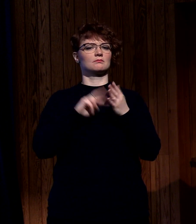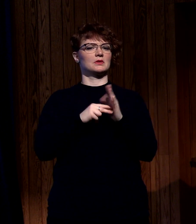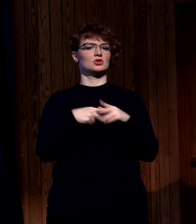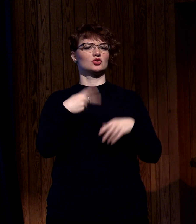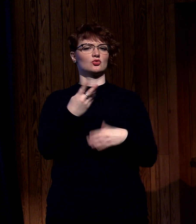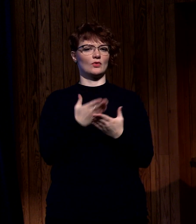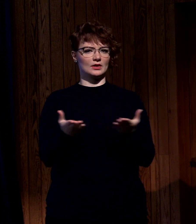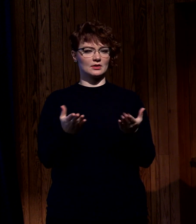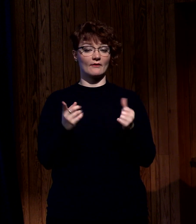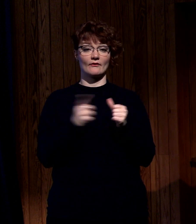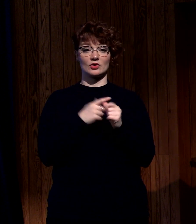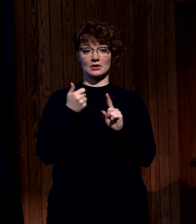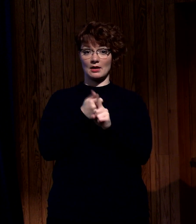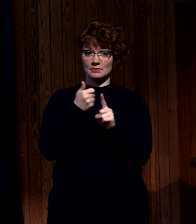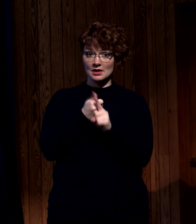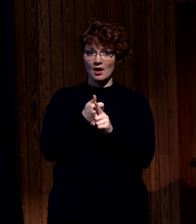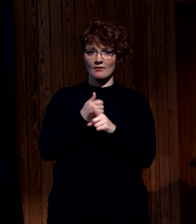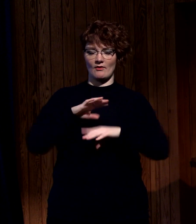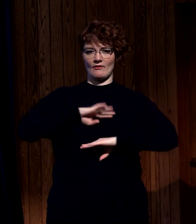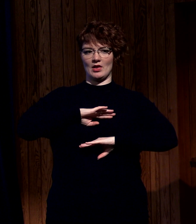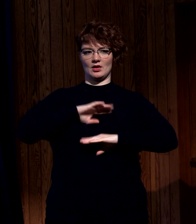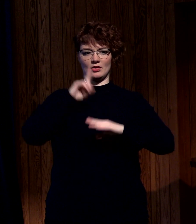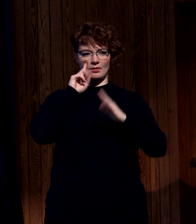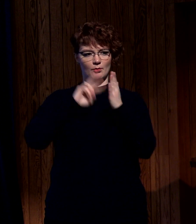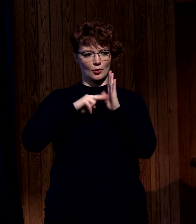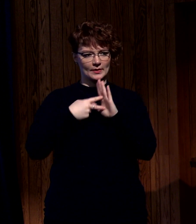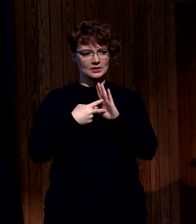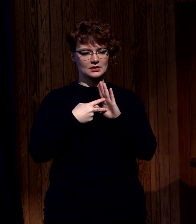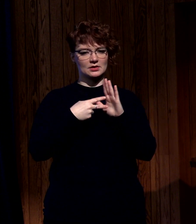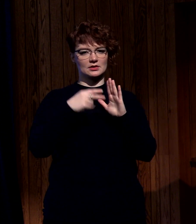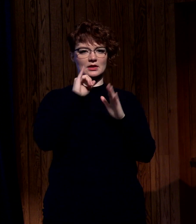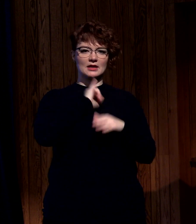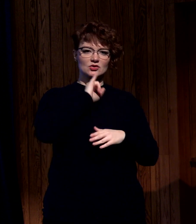he himself is fulfilling the purpose that Israel failed to